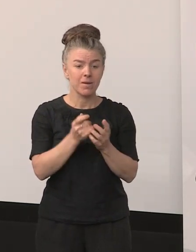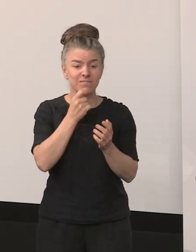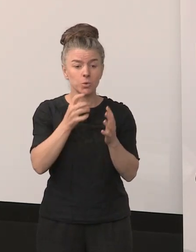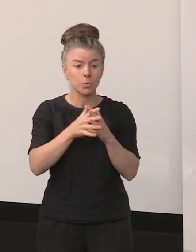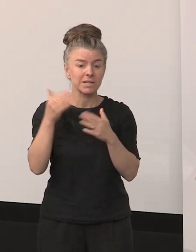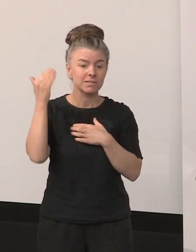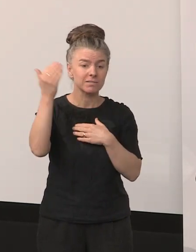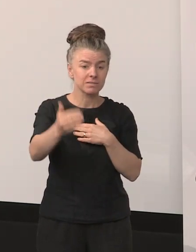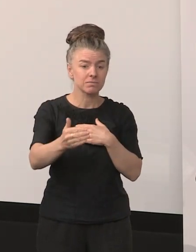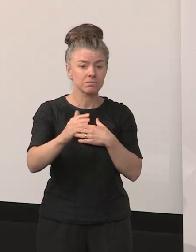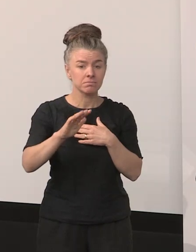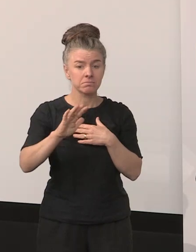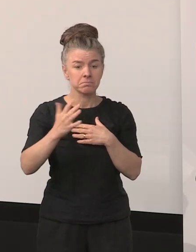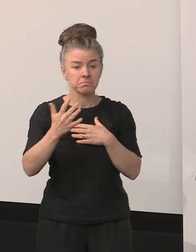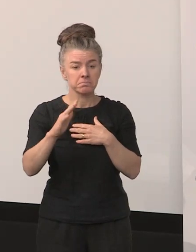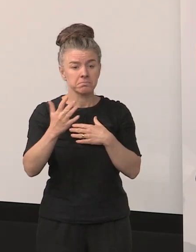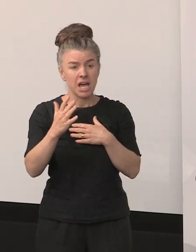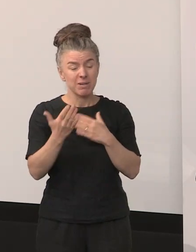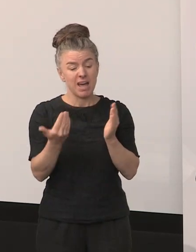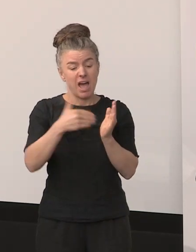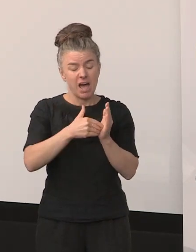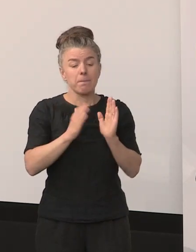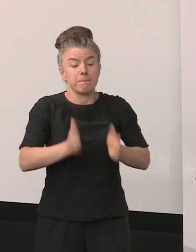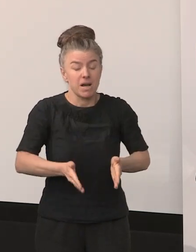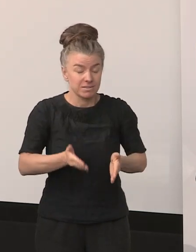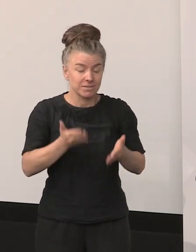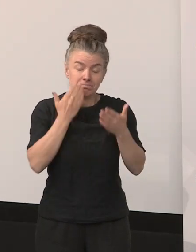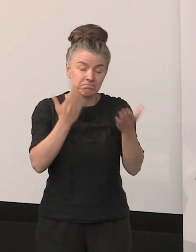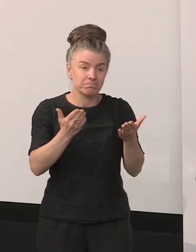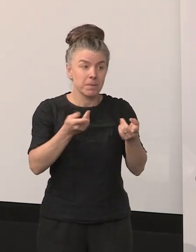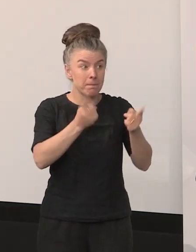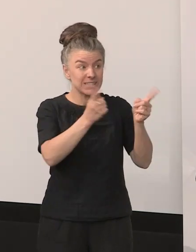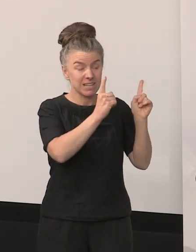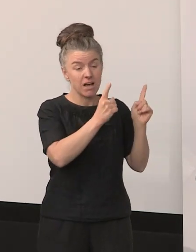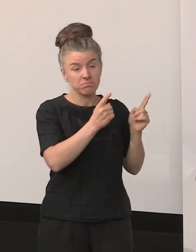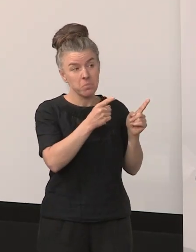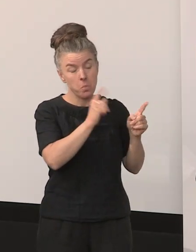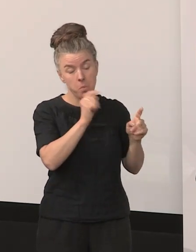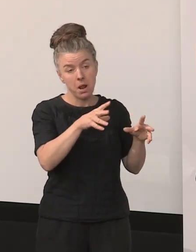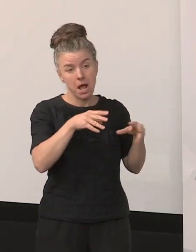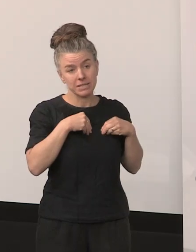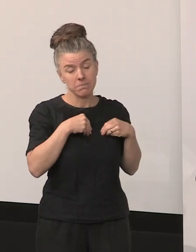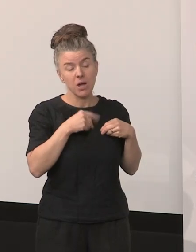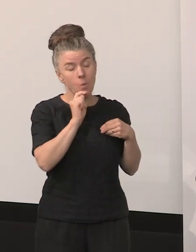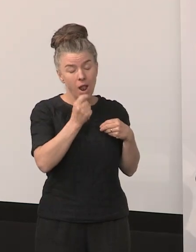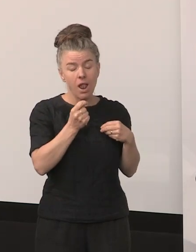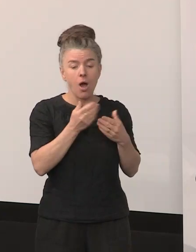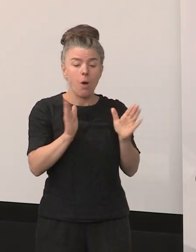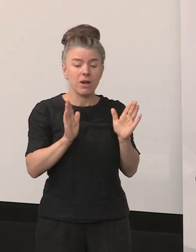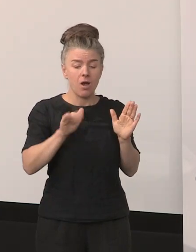that's good to see that every day there are more businesses doing that. Let's see if, in a few weeks' time, it might be that we would add a